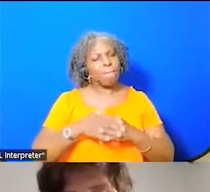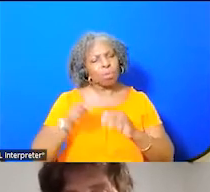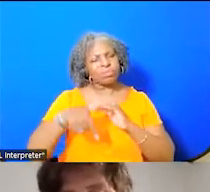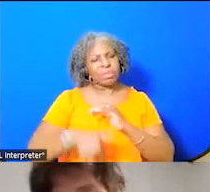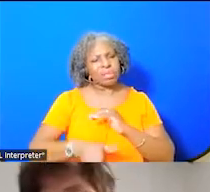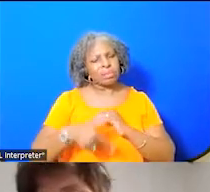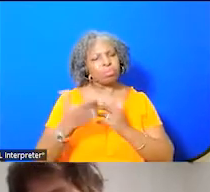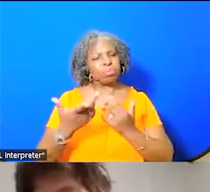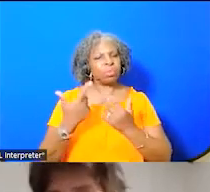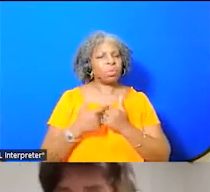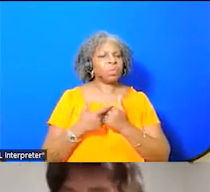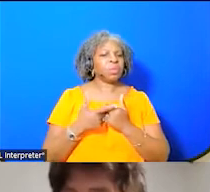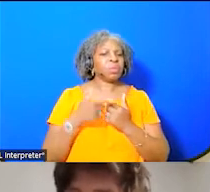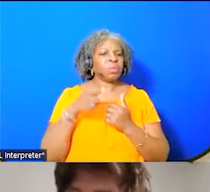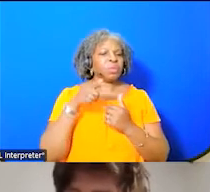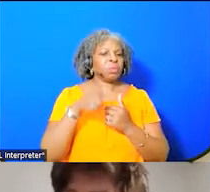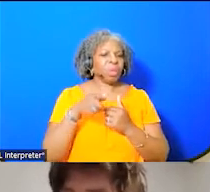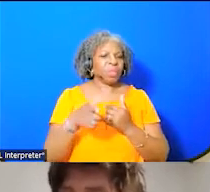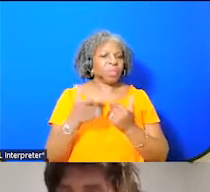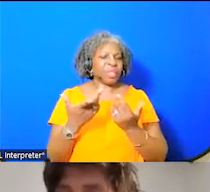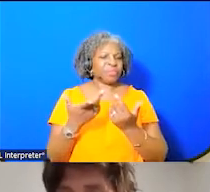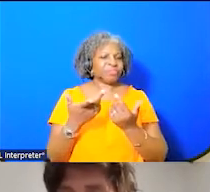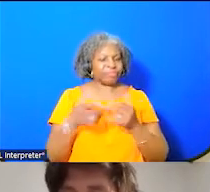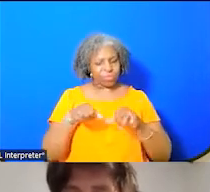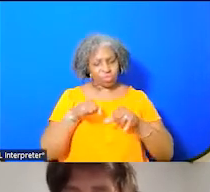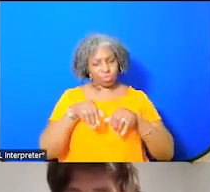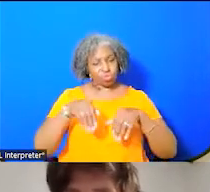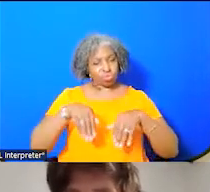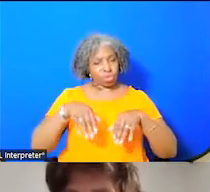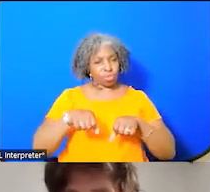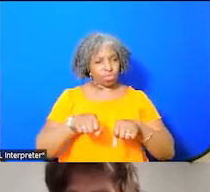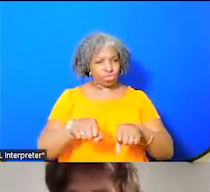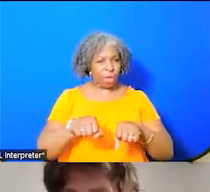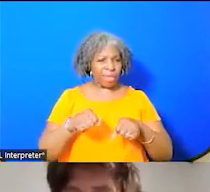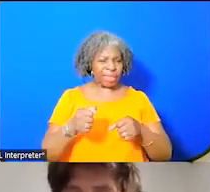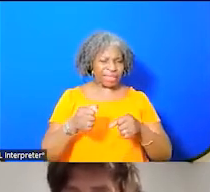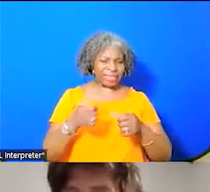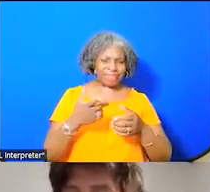into the into the current scenario is this idea of stack systems, and